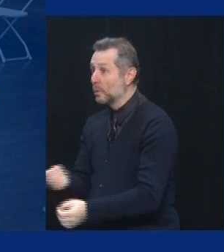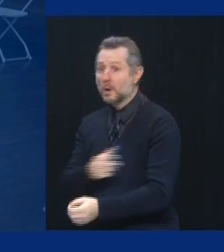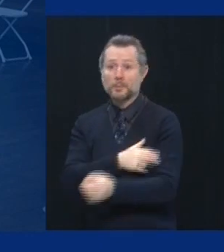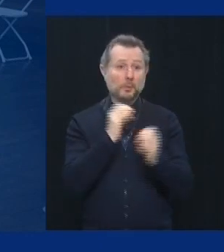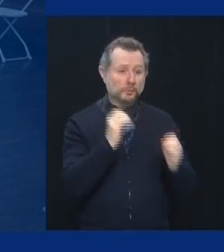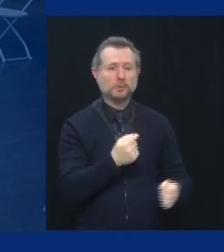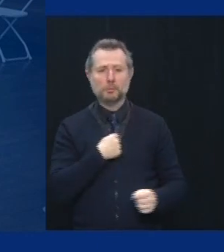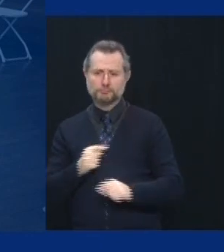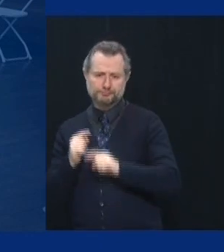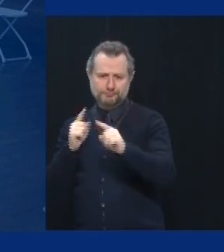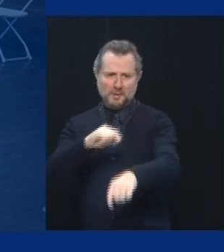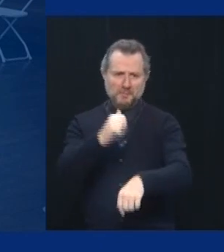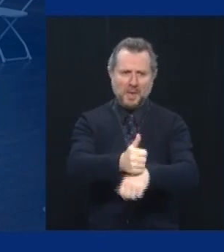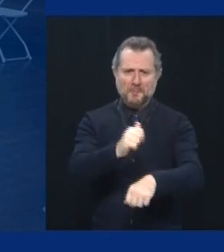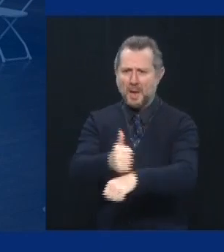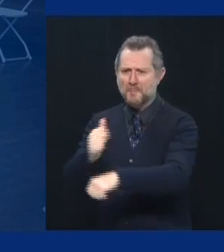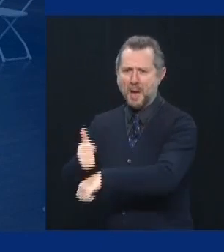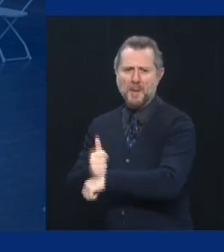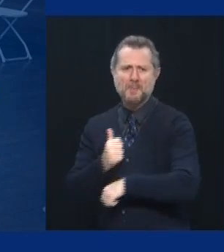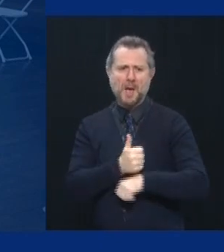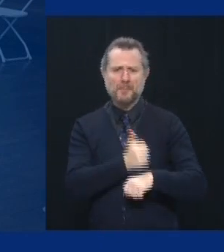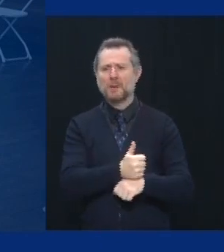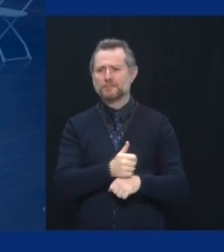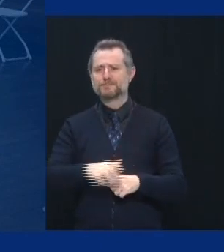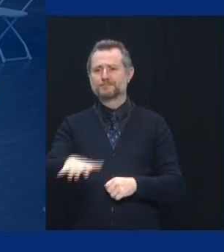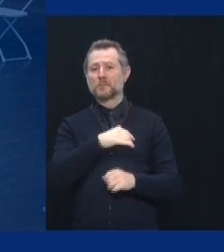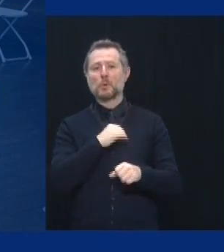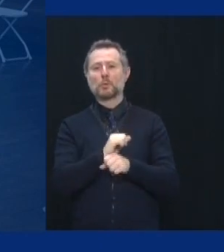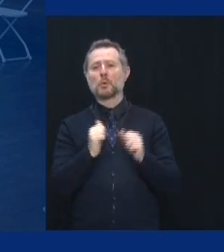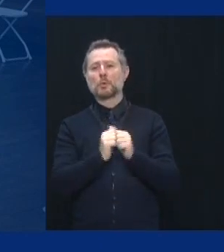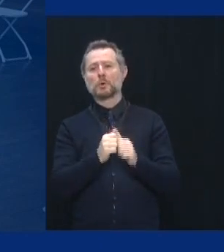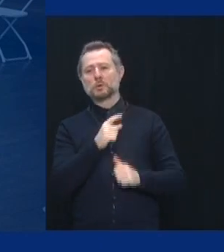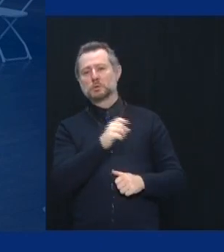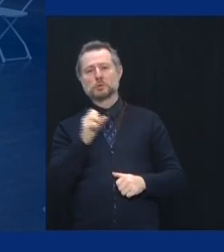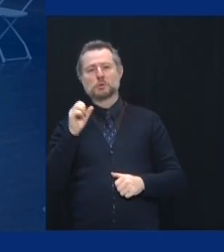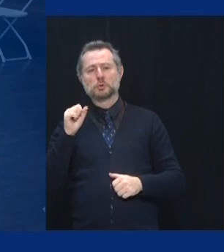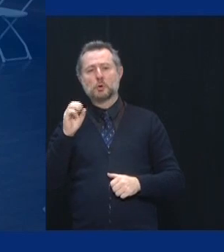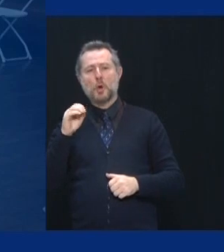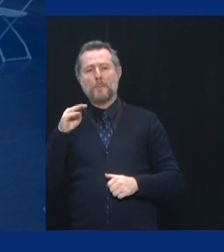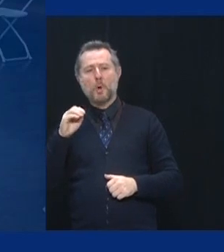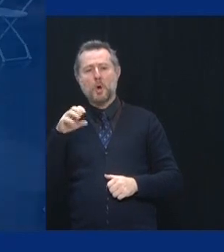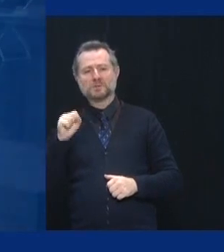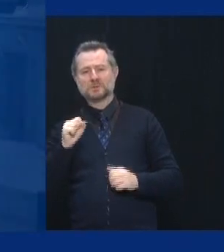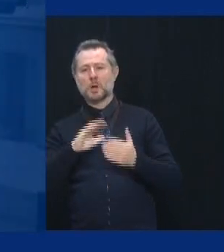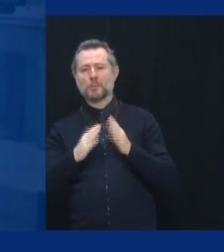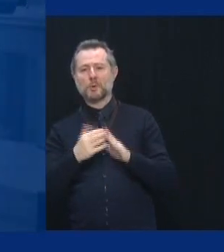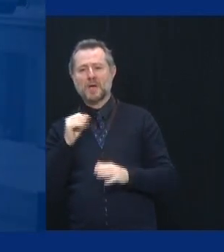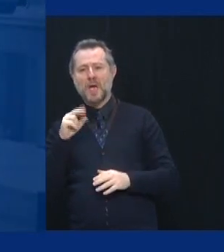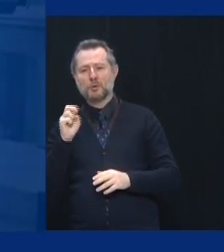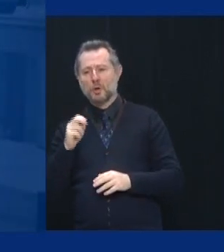SITES IN THESE HEALTH CARE DESERTS BECAUSE THEY DON'T HAVE PHARMACIES. THEY DON'T HAVE THE HOSPITALS. THEY DON'T HAVE THE DOCTORS'